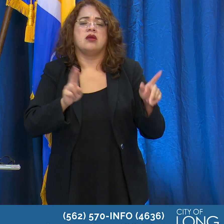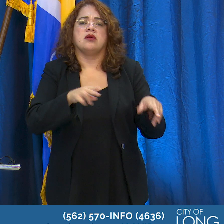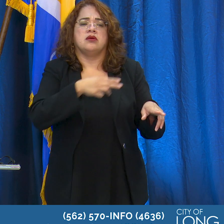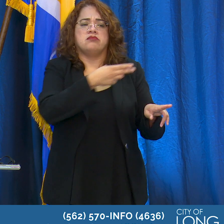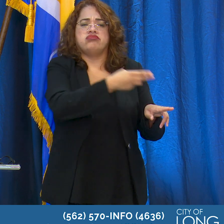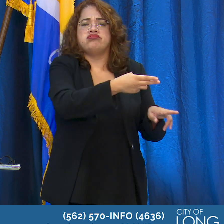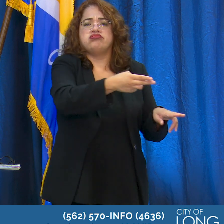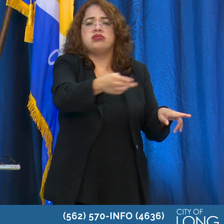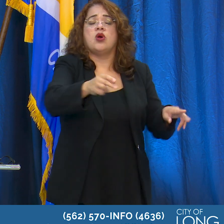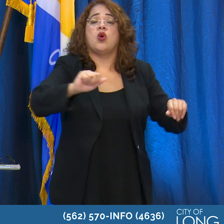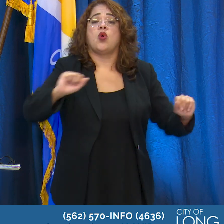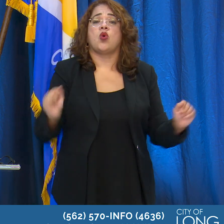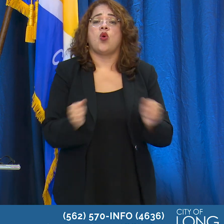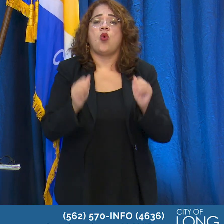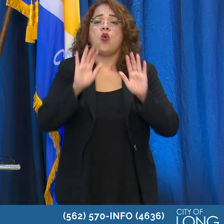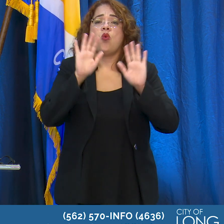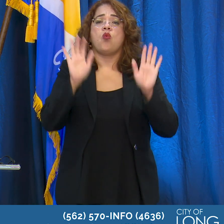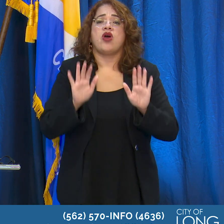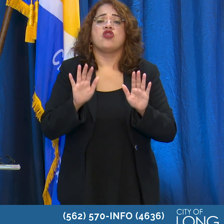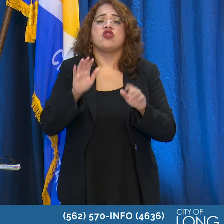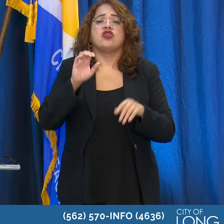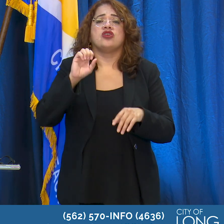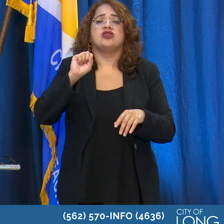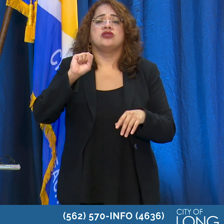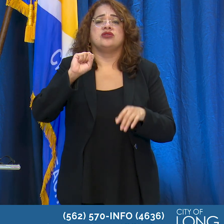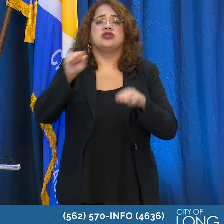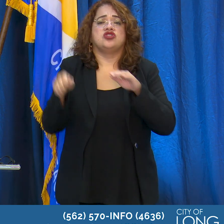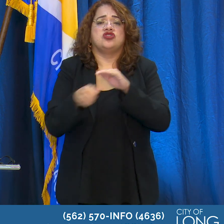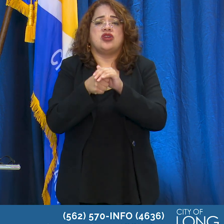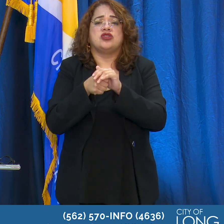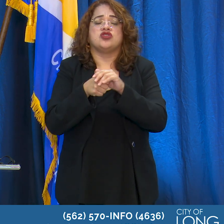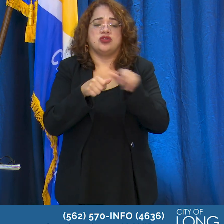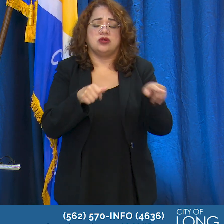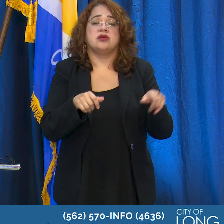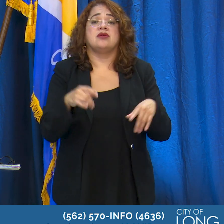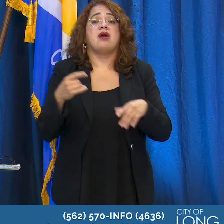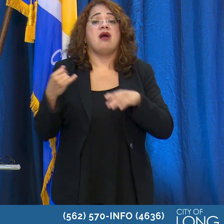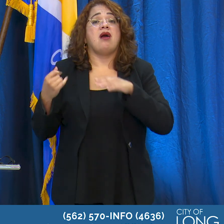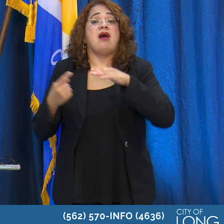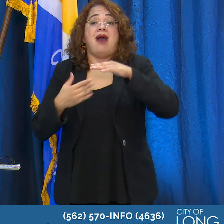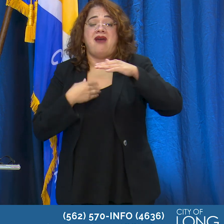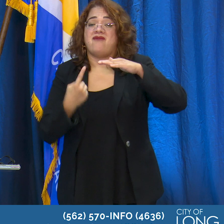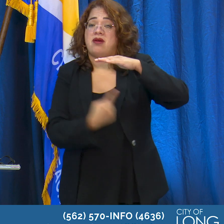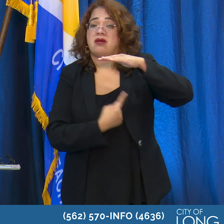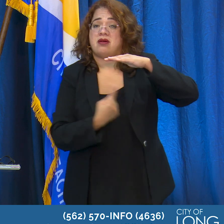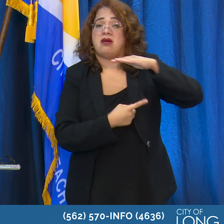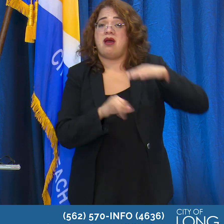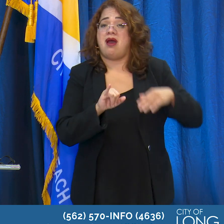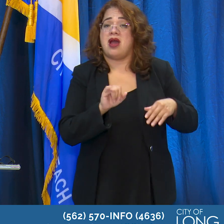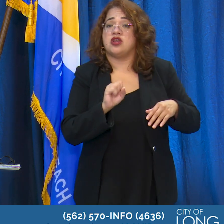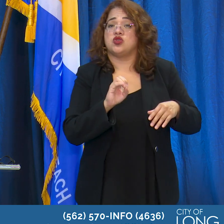cold weather shelter in North Long Beach. We also run isolation and quarantine site for people experiencing homelessness